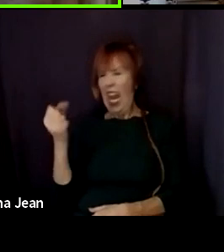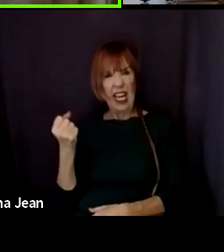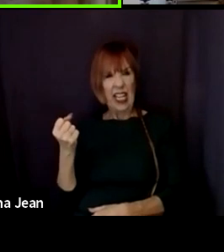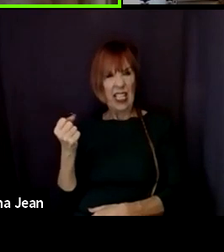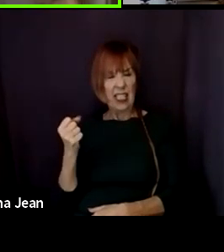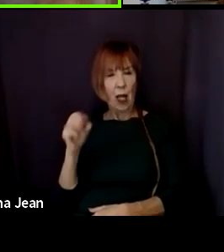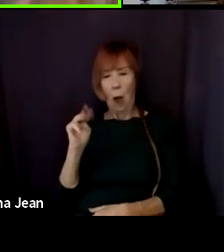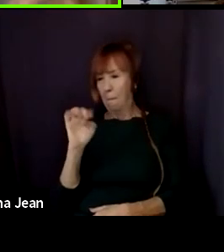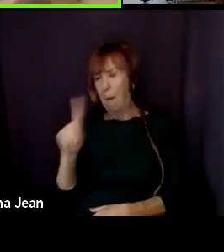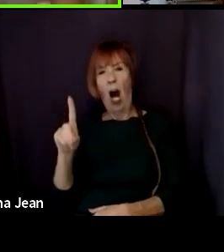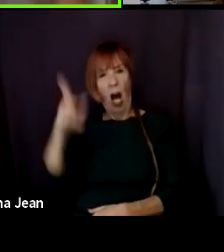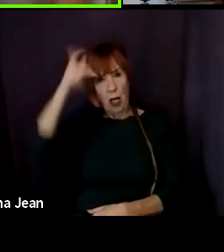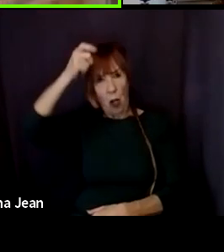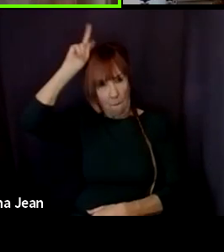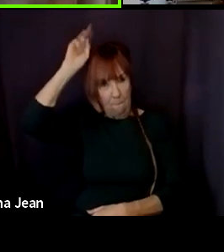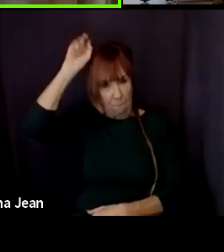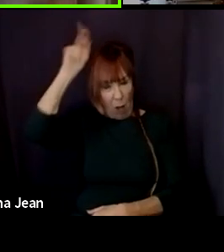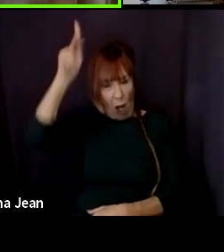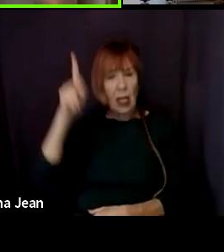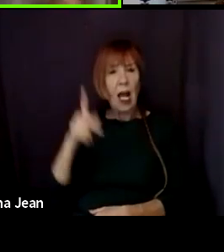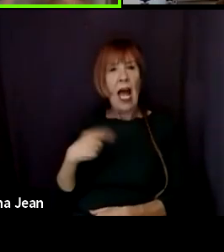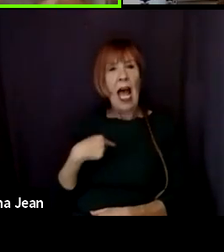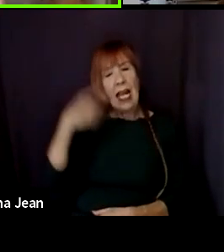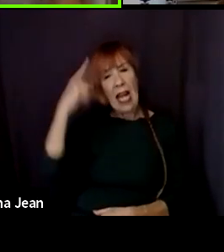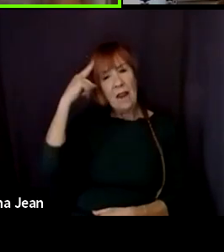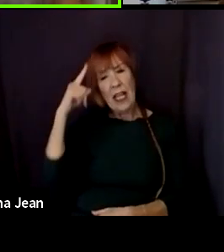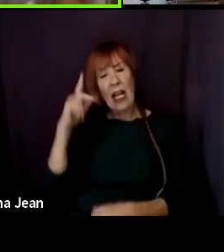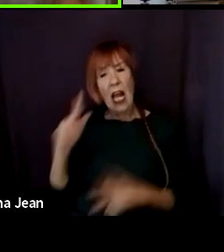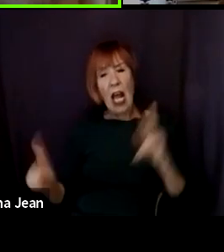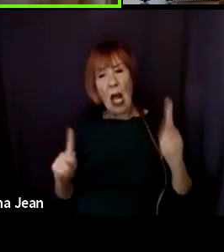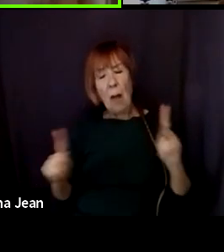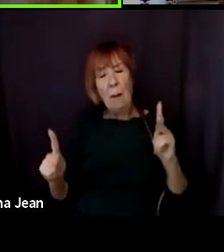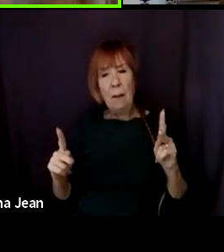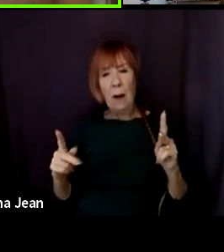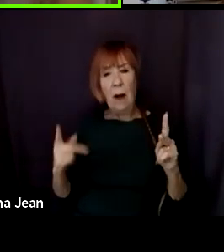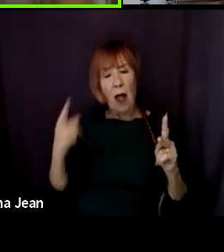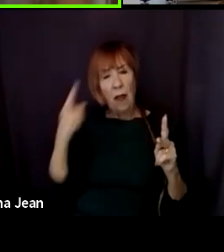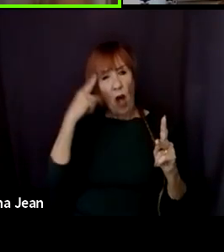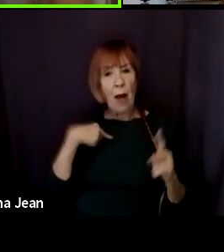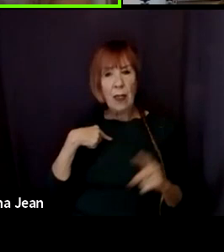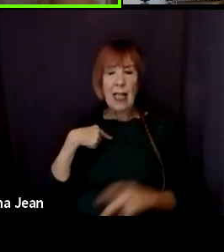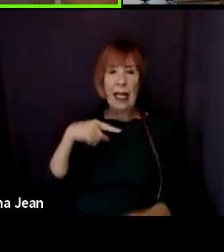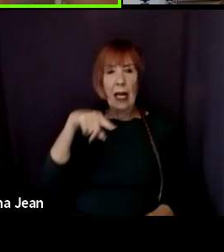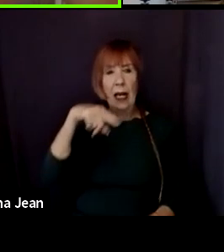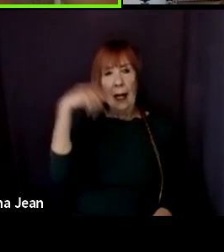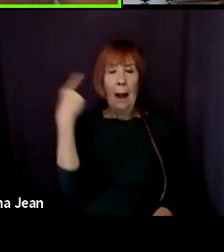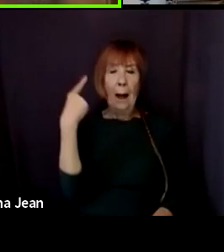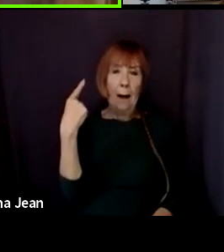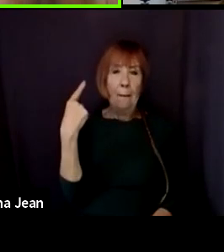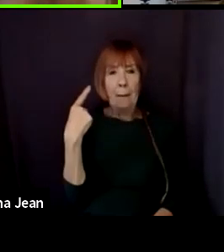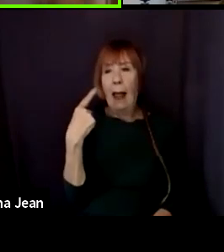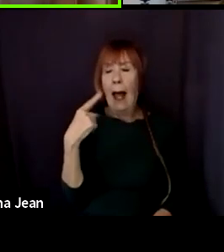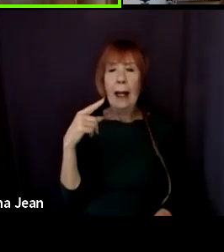And I was, everybody considered me like the black people that I had in my neighborhood, 'cause I rode around on vintage scooters and 60 suits and shit.